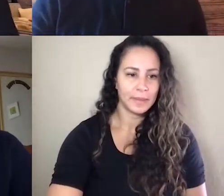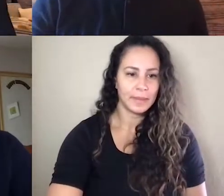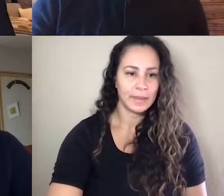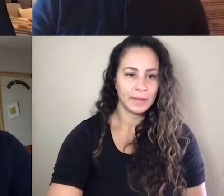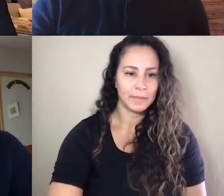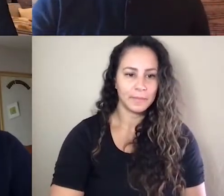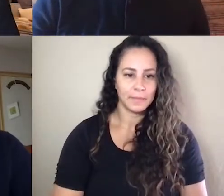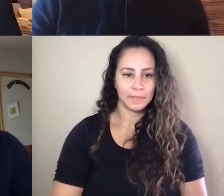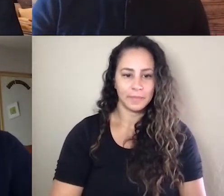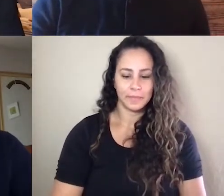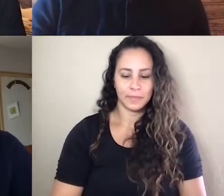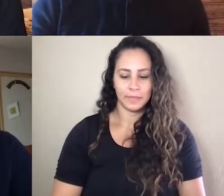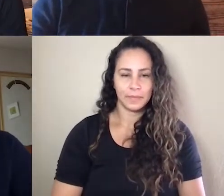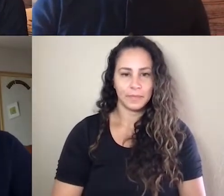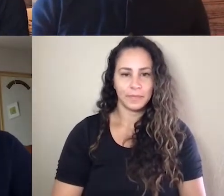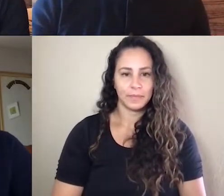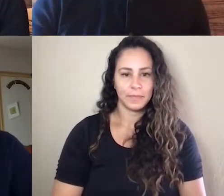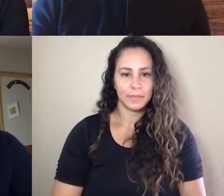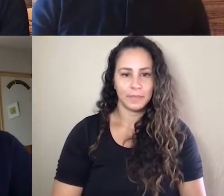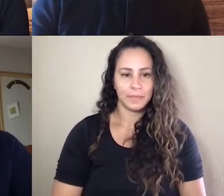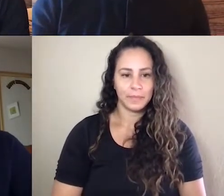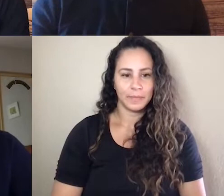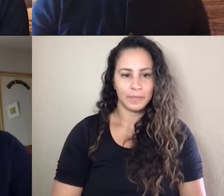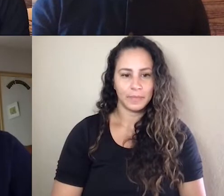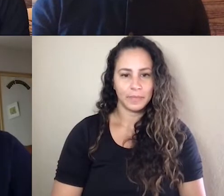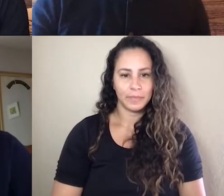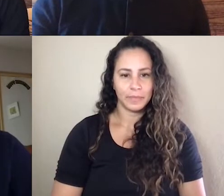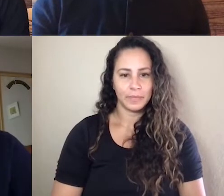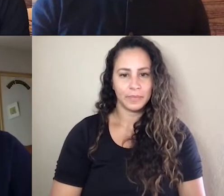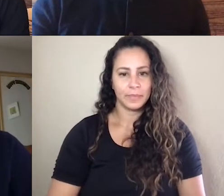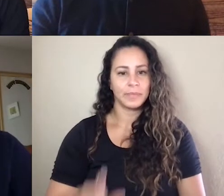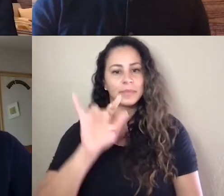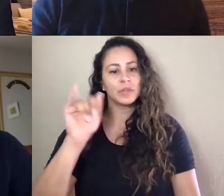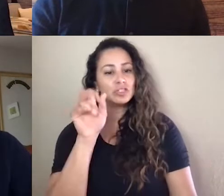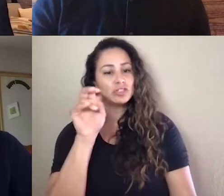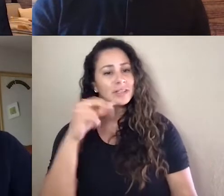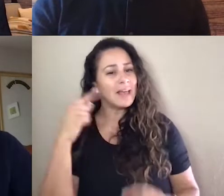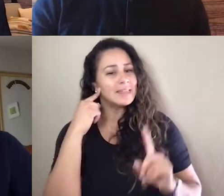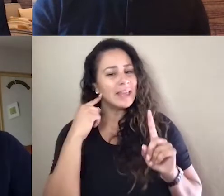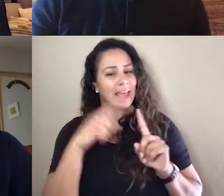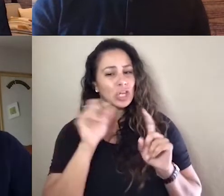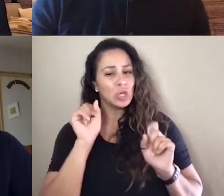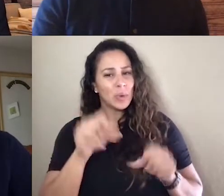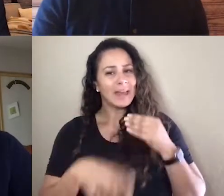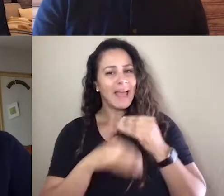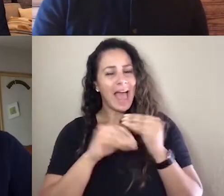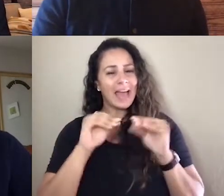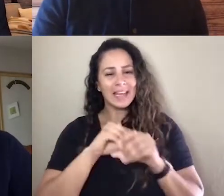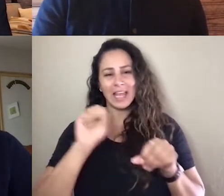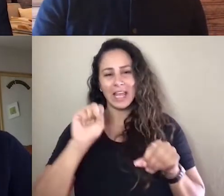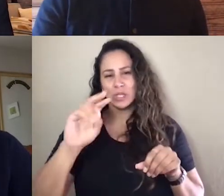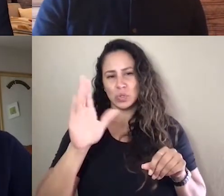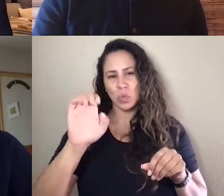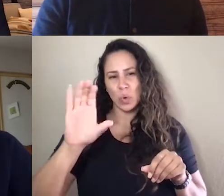I THINK TECHNICALLY YOU CAN ADD CLASSES IN THE RICH